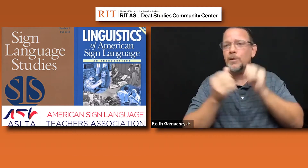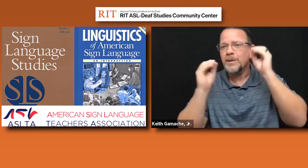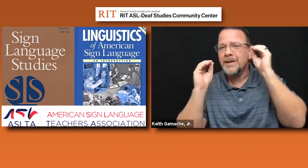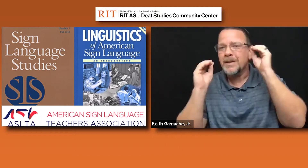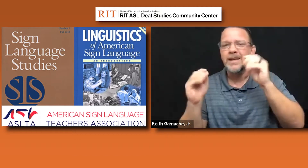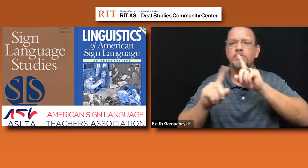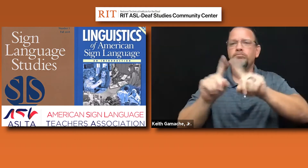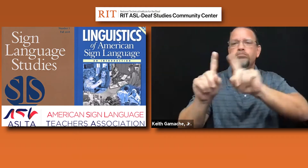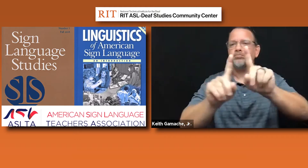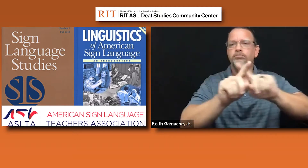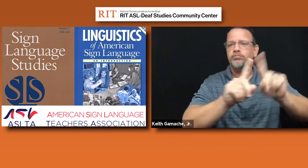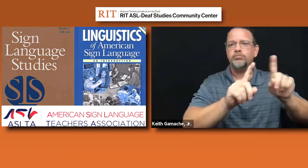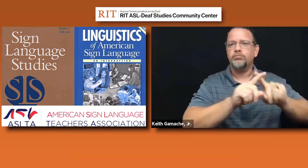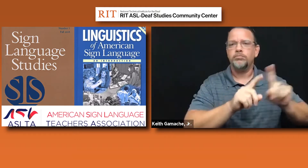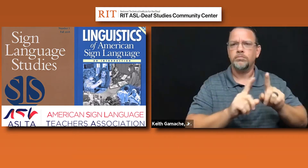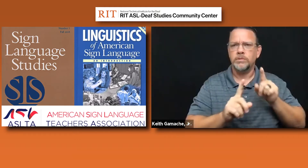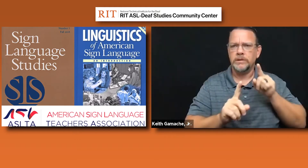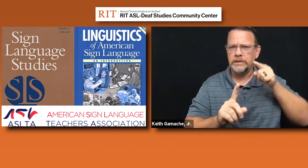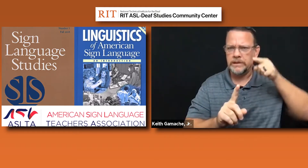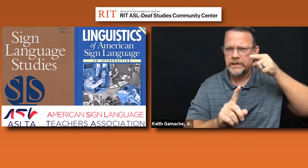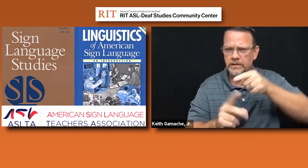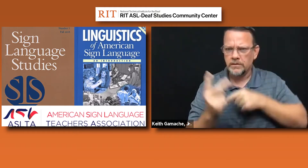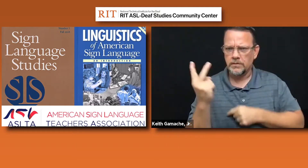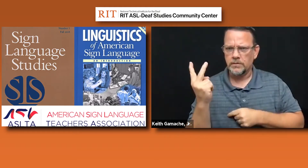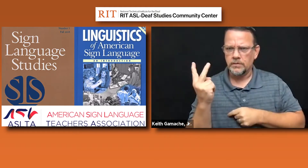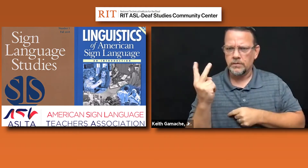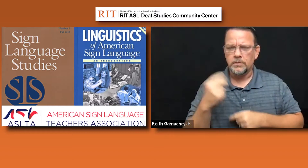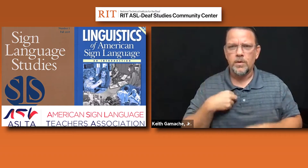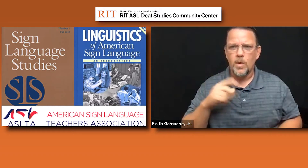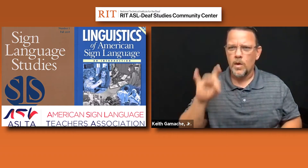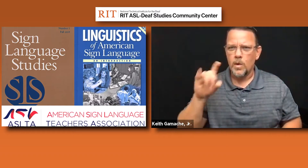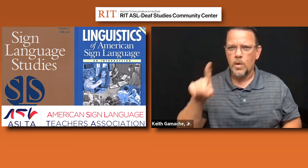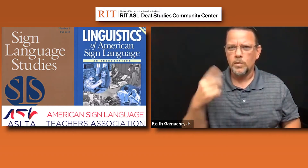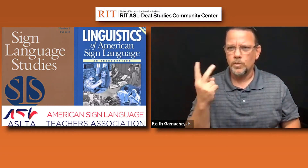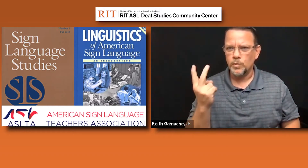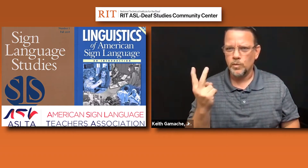or how to teach ASL, but only two articles out of 100